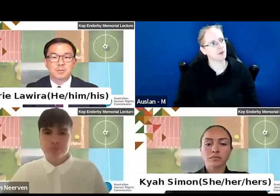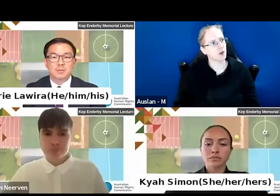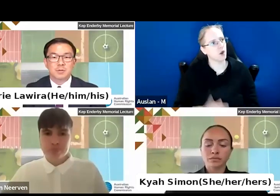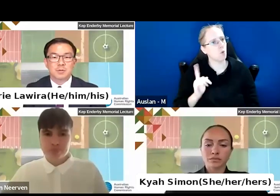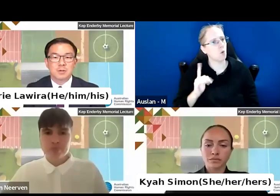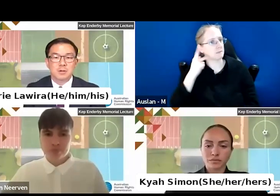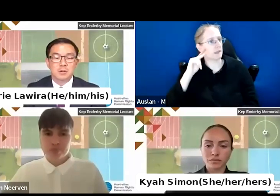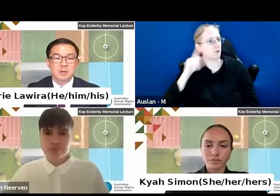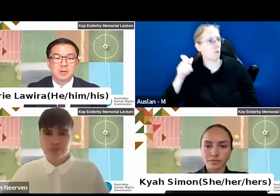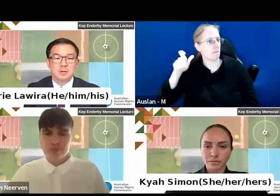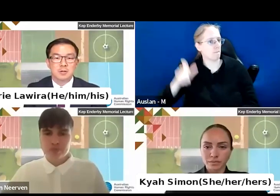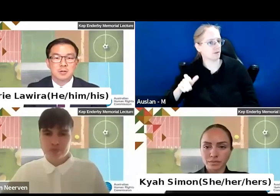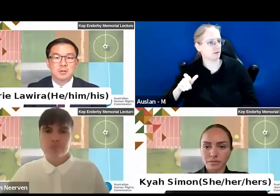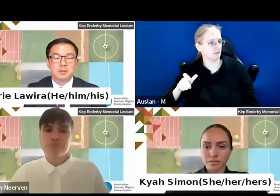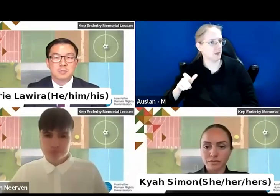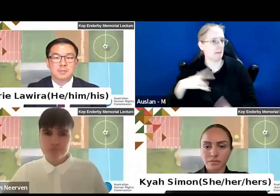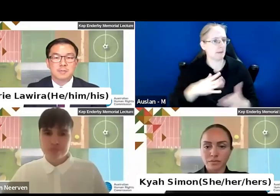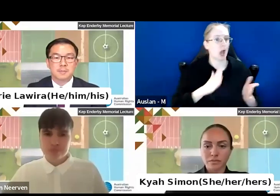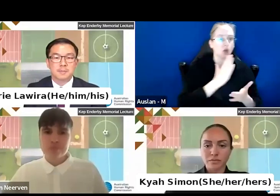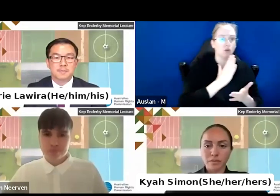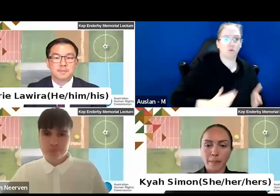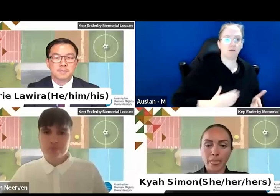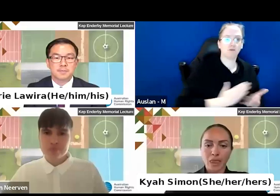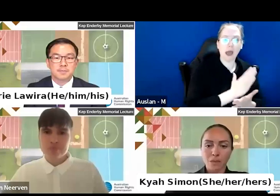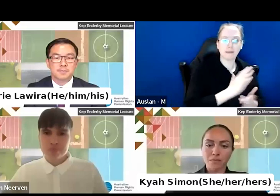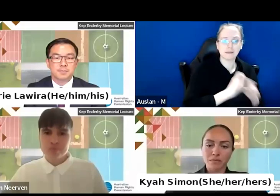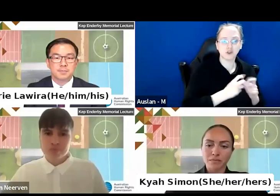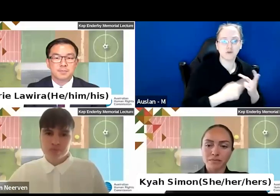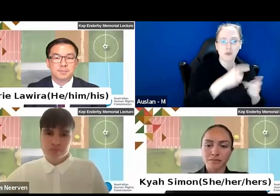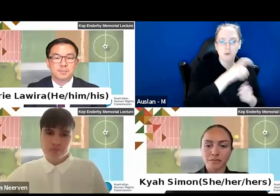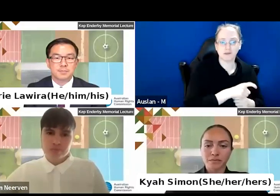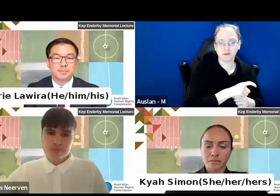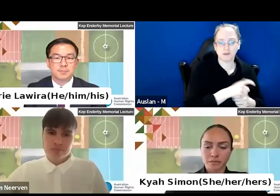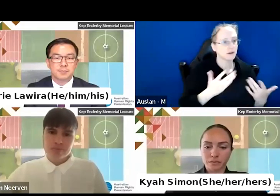Maybe a human rights issue for another? And human rights issues cannot be ignored, even if couched in debates